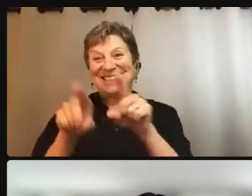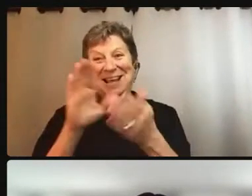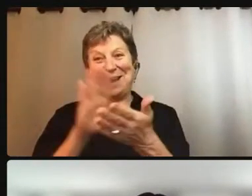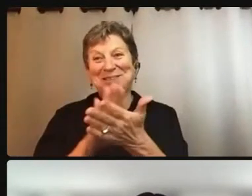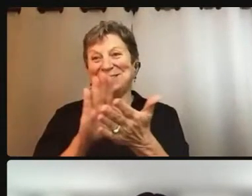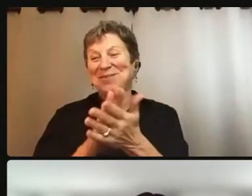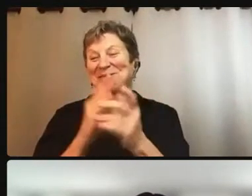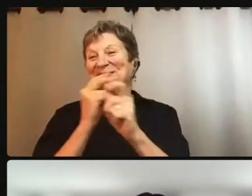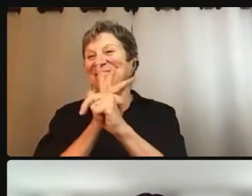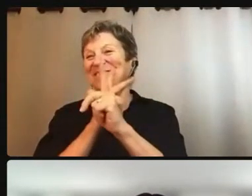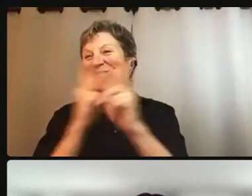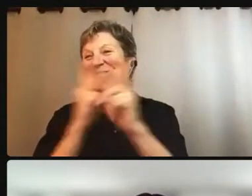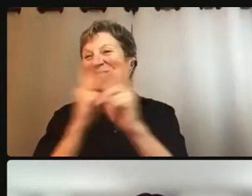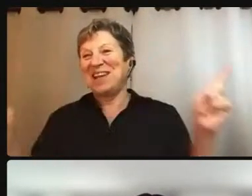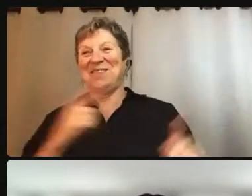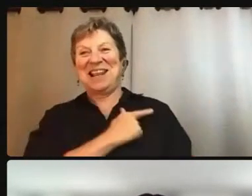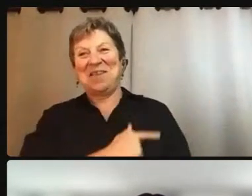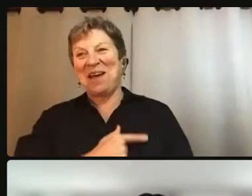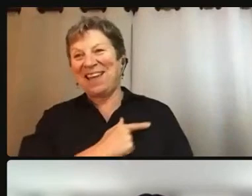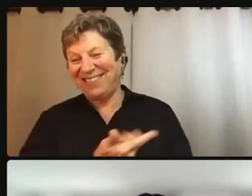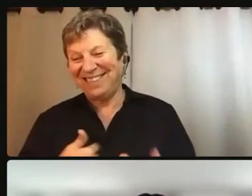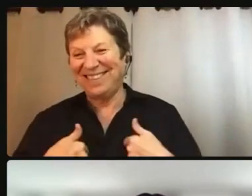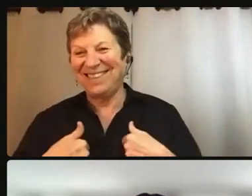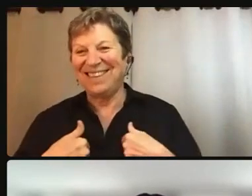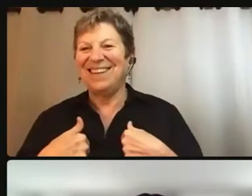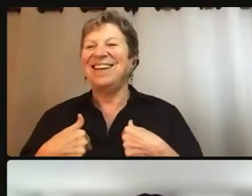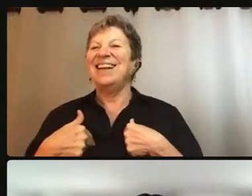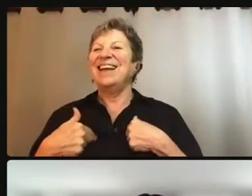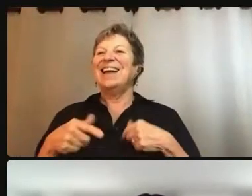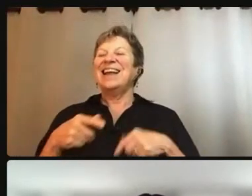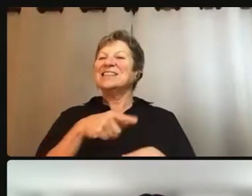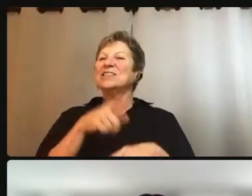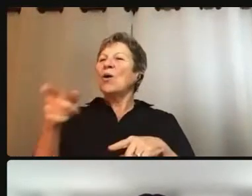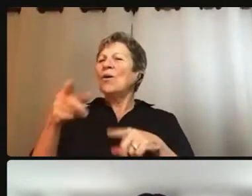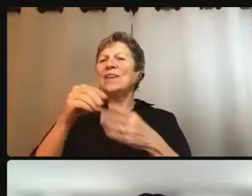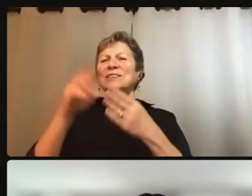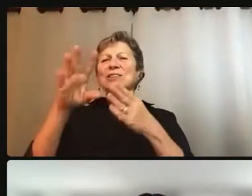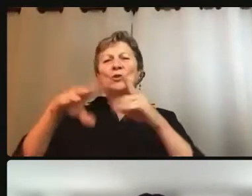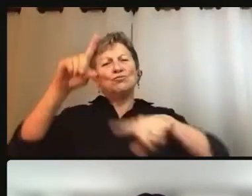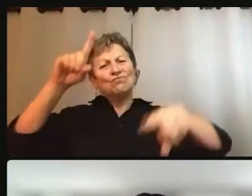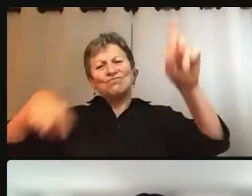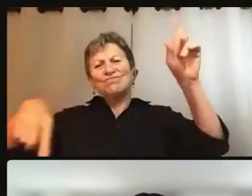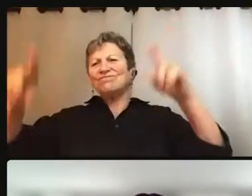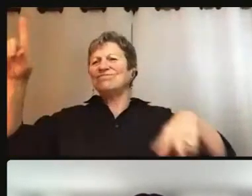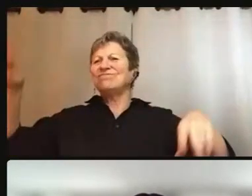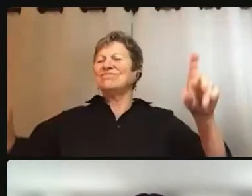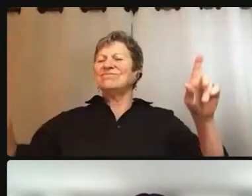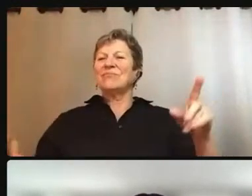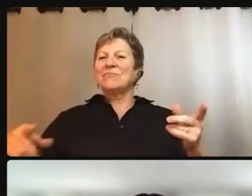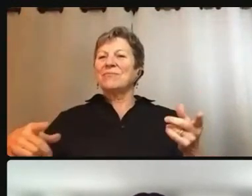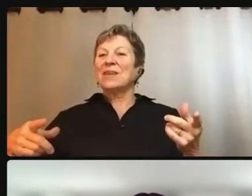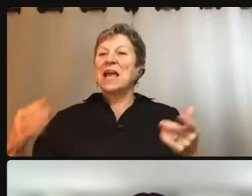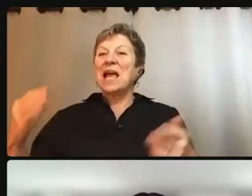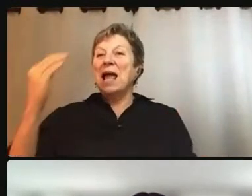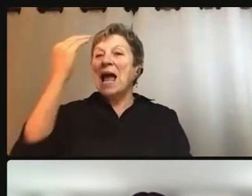I WAS 30 YEARS OF THE SAME SCHOOL.